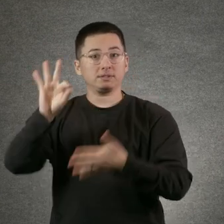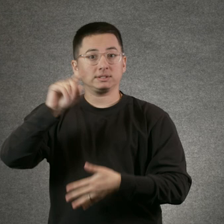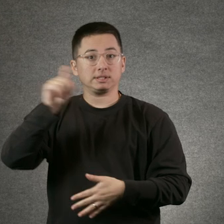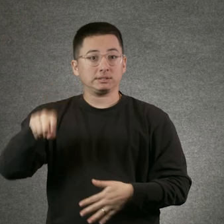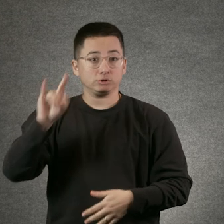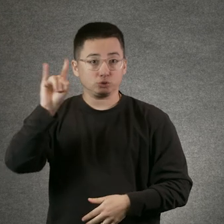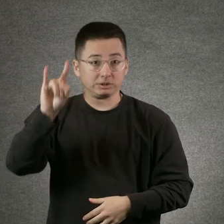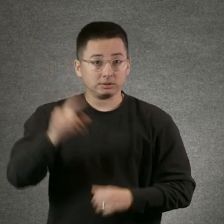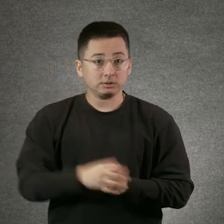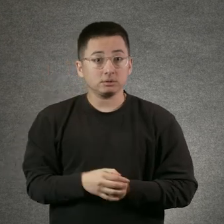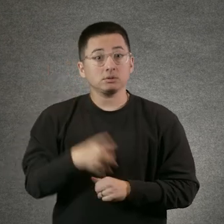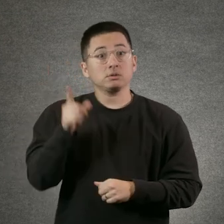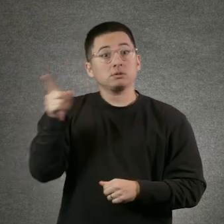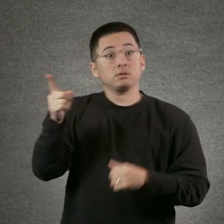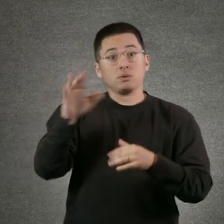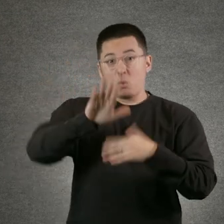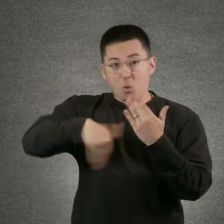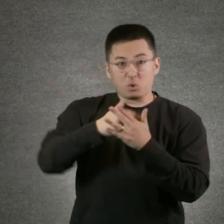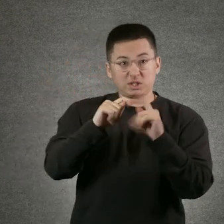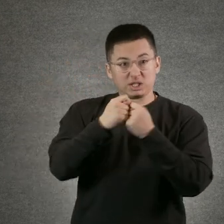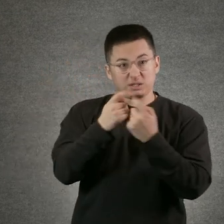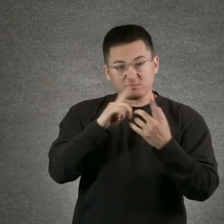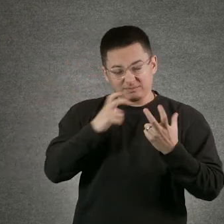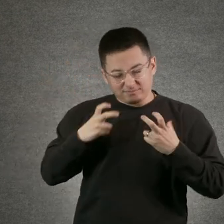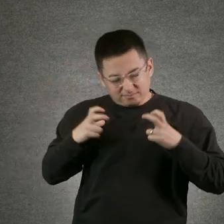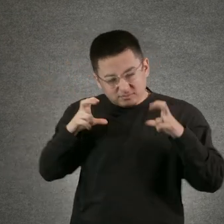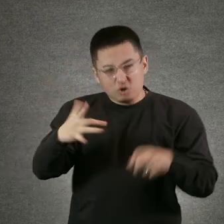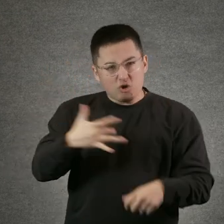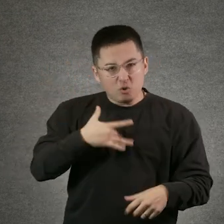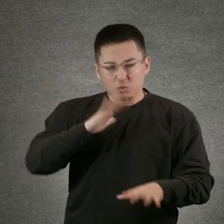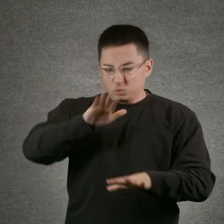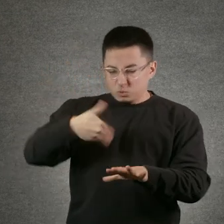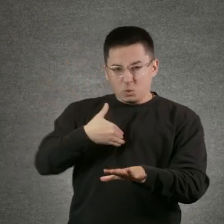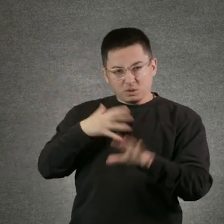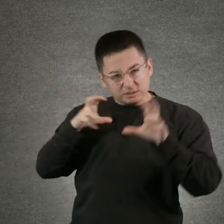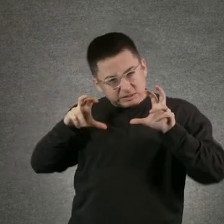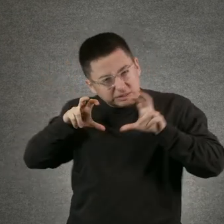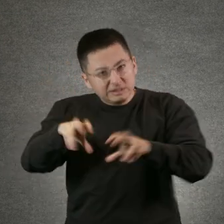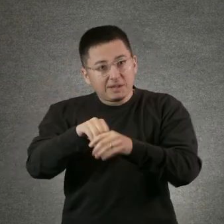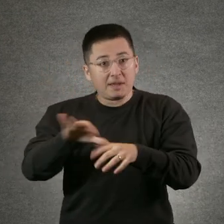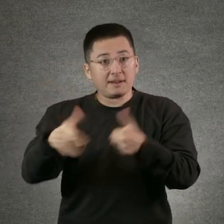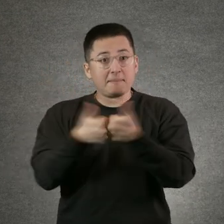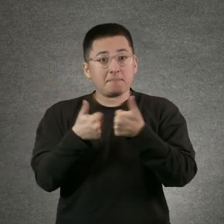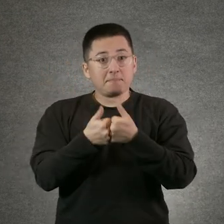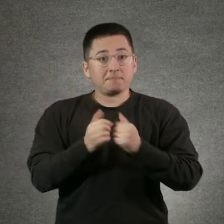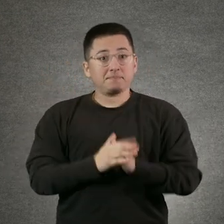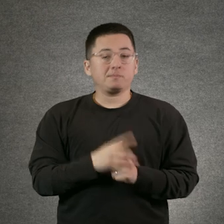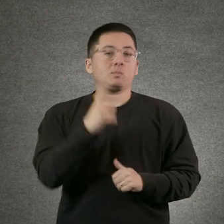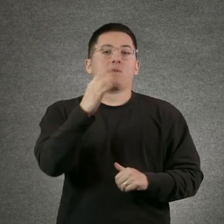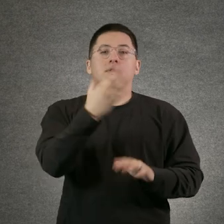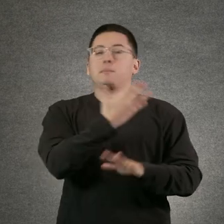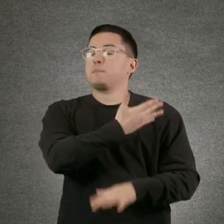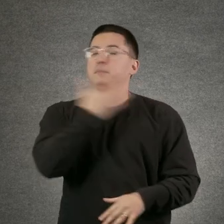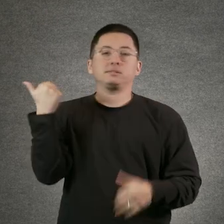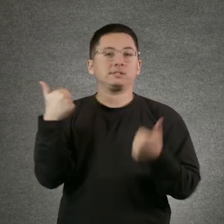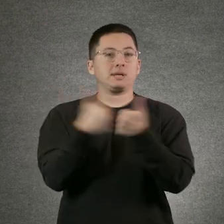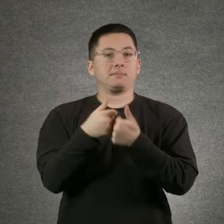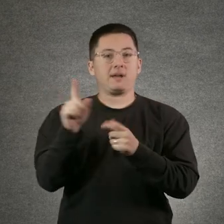He and his whole team, they poured their heart and soul into this game. That was one of the best games that he had ever played.